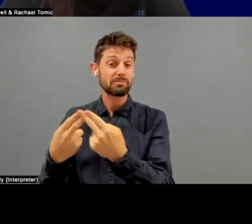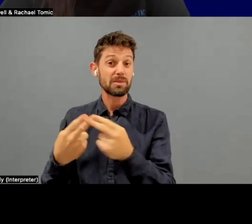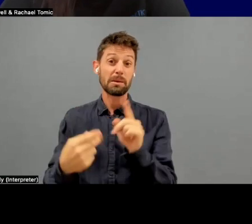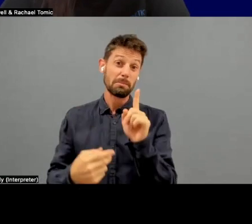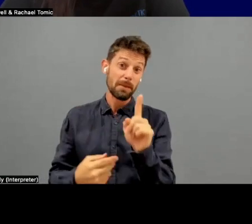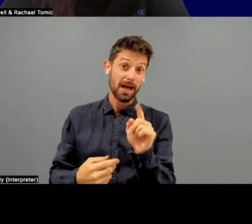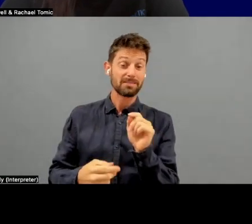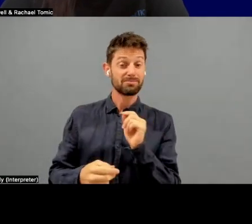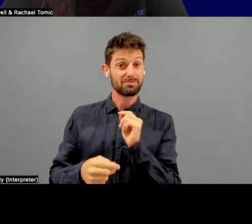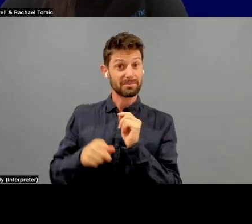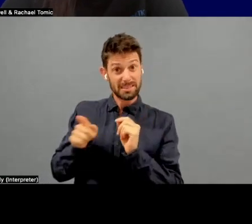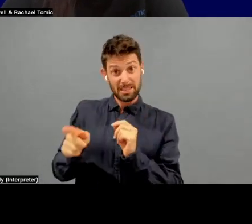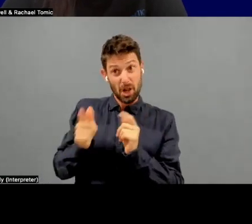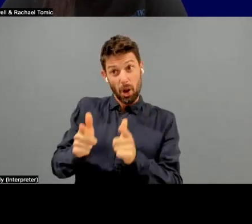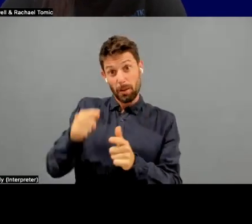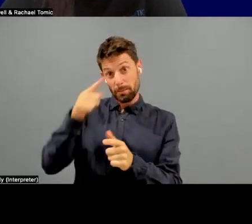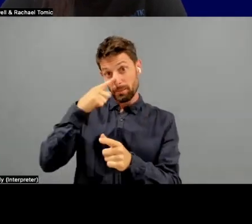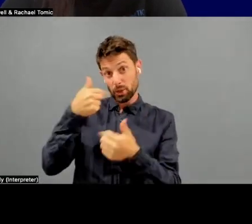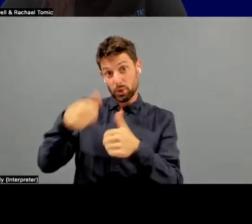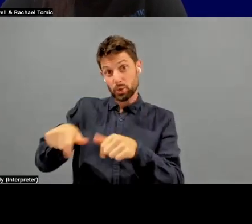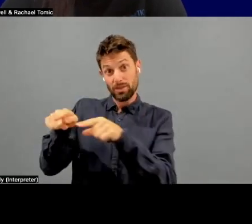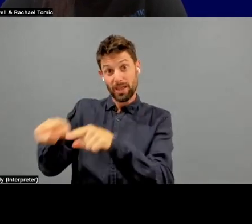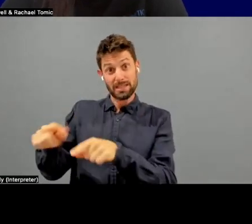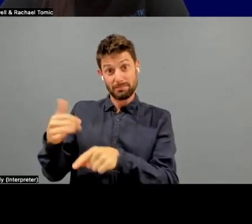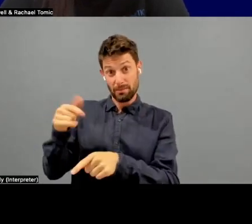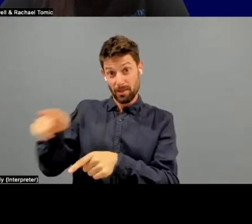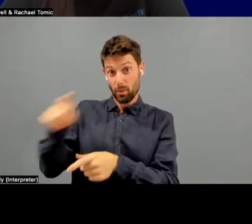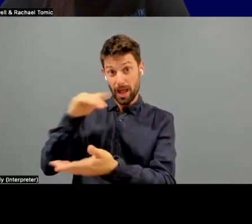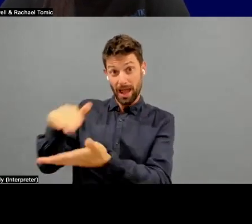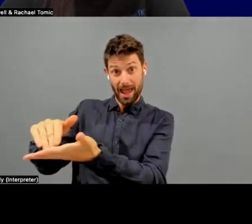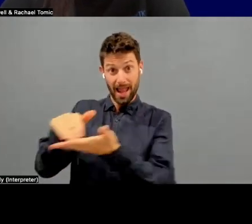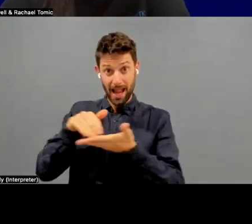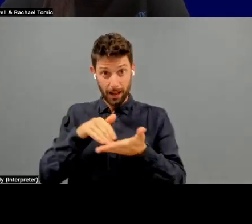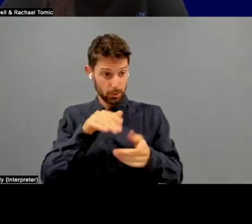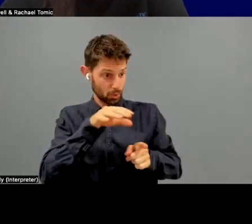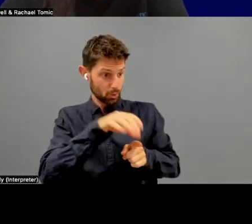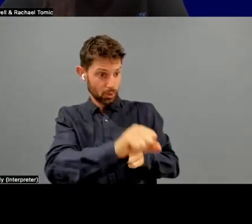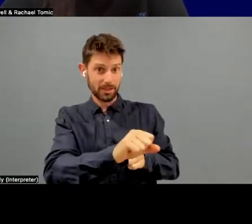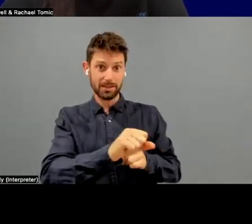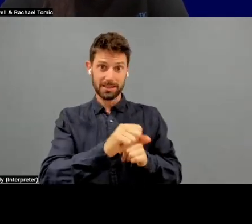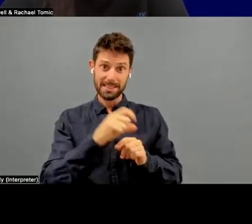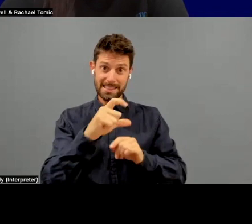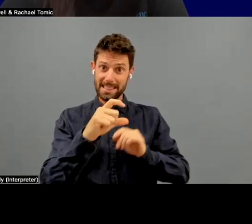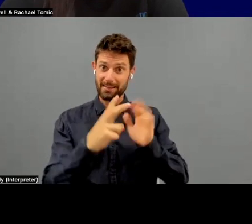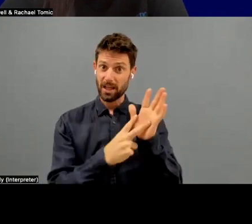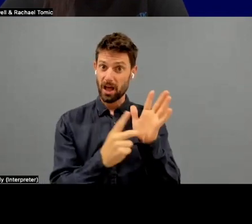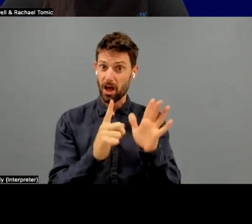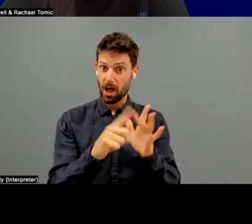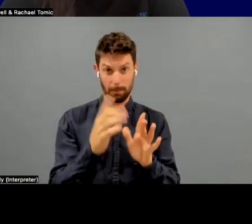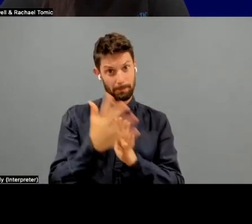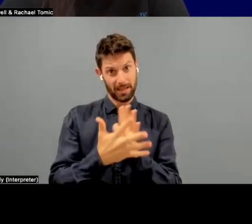who has CVI who might otherwise have been missed, then it is a good tool and it has done its job.